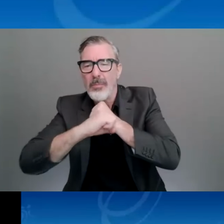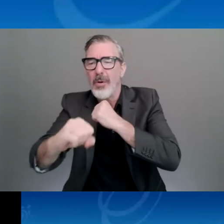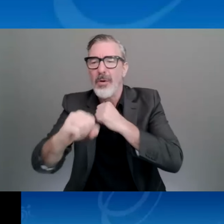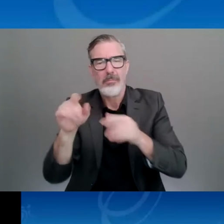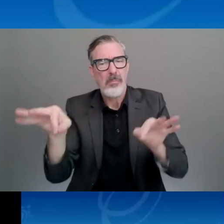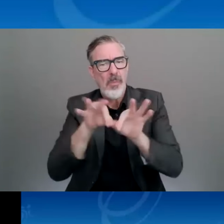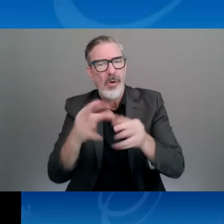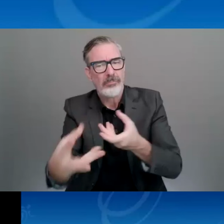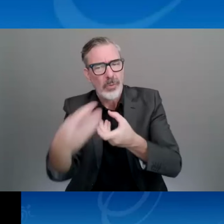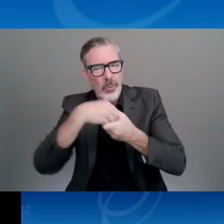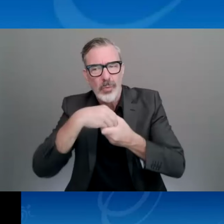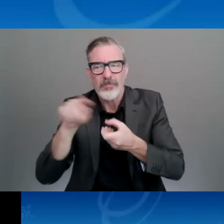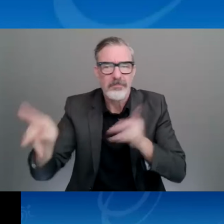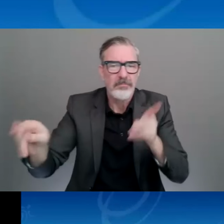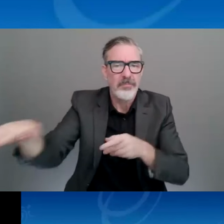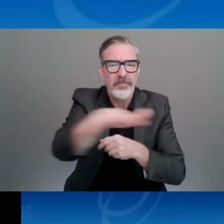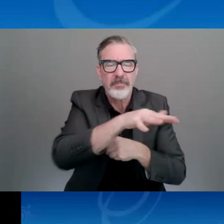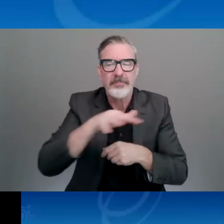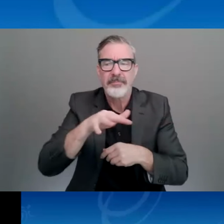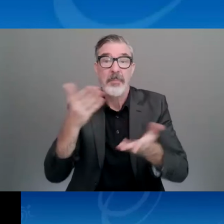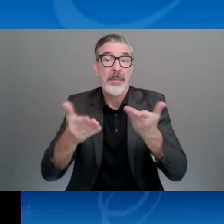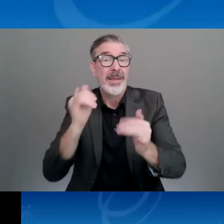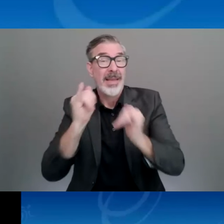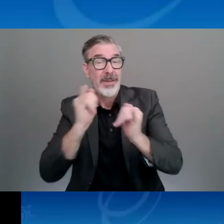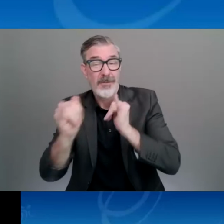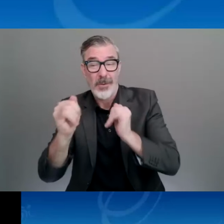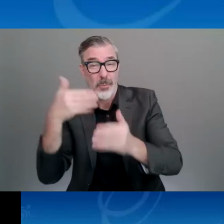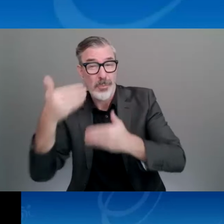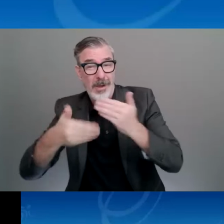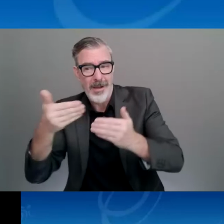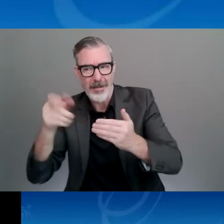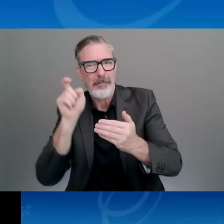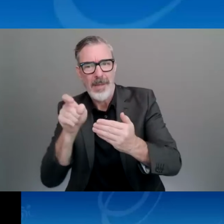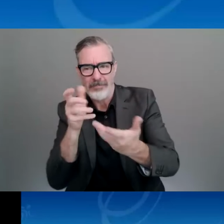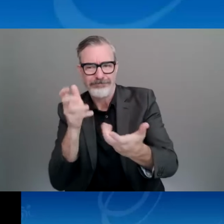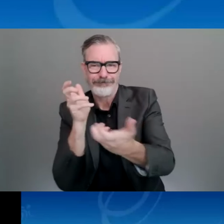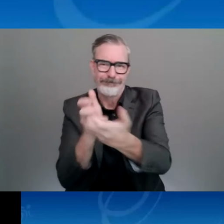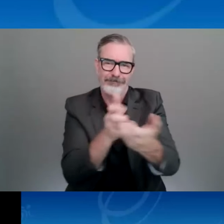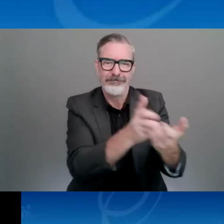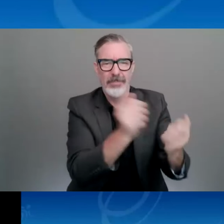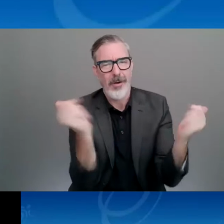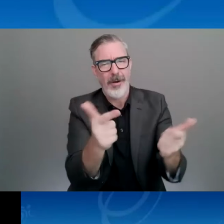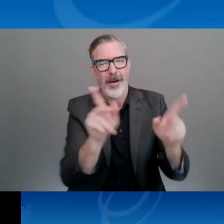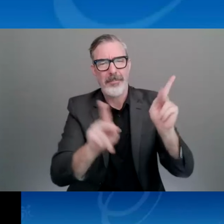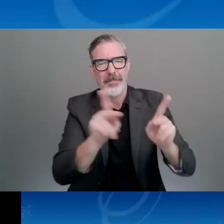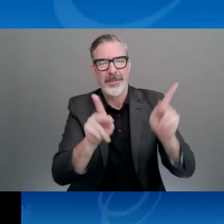implement standard interview processes that are accessible for everyone. So not just by request of an accommodation.